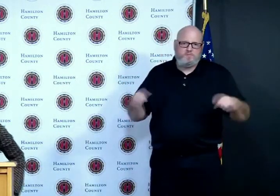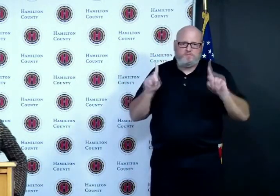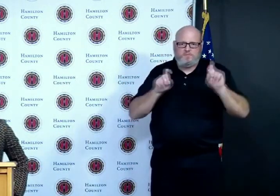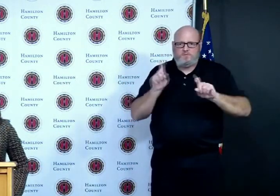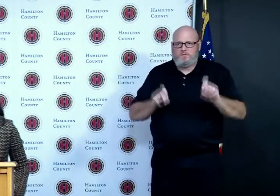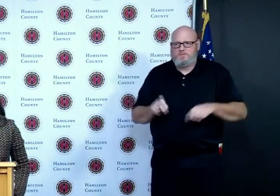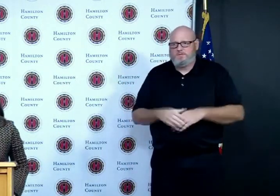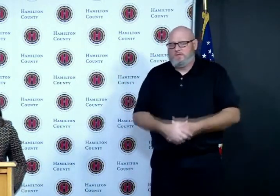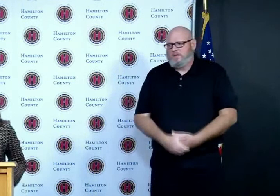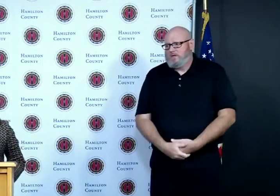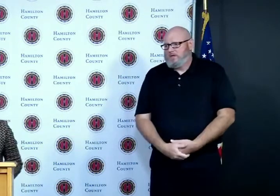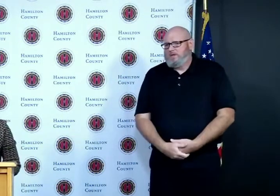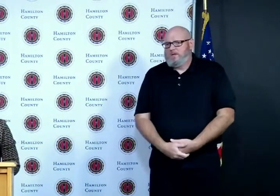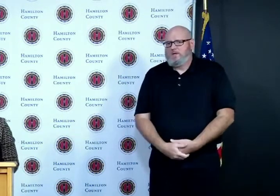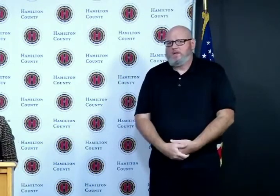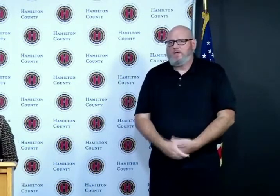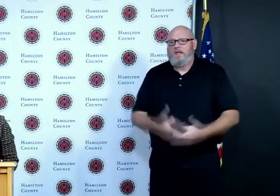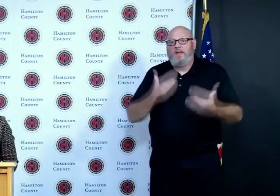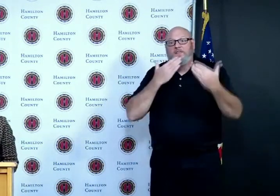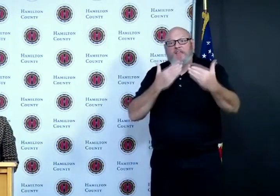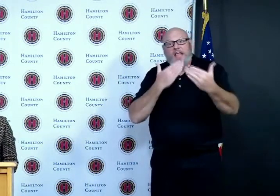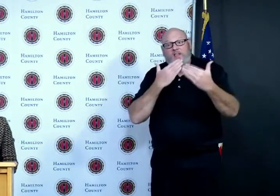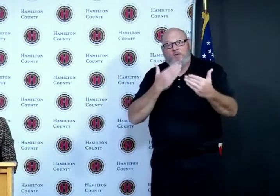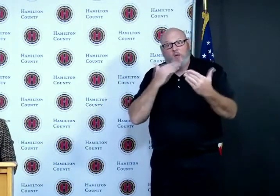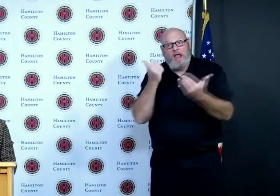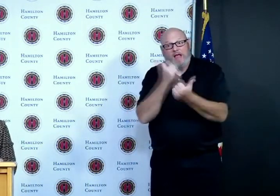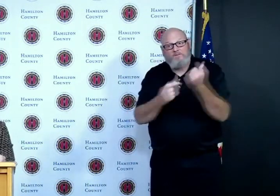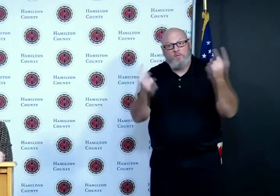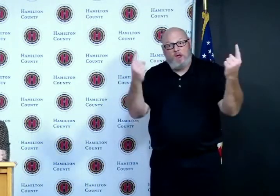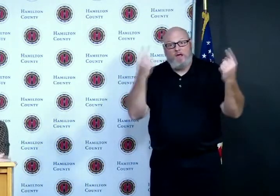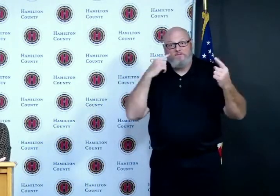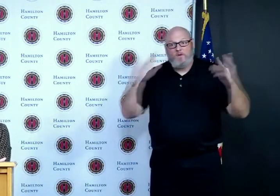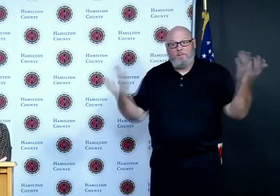great thank you thank you to everyone for being here this morning I want to